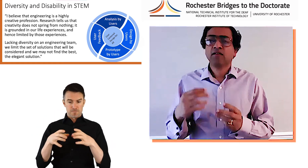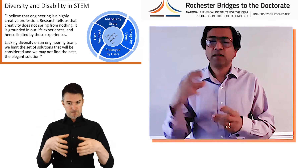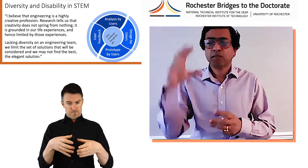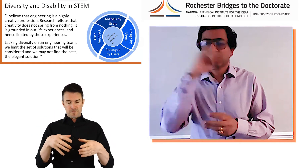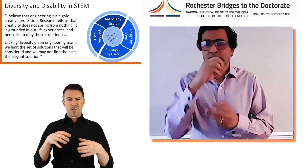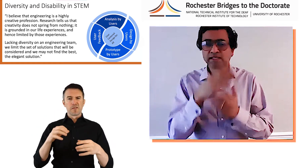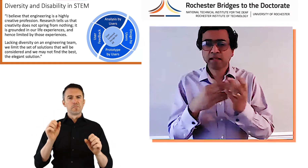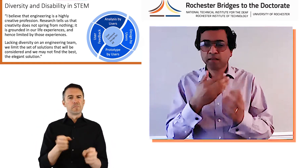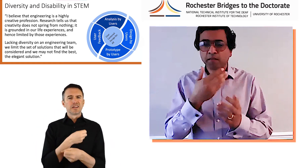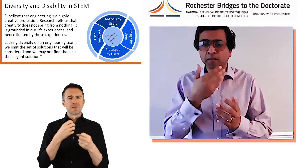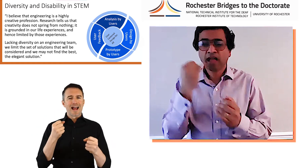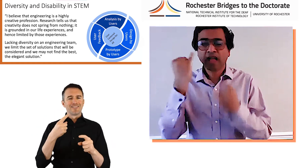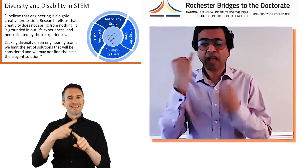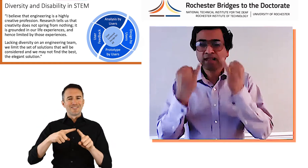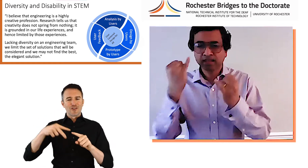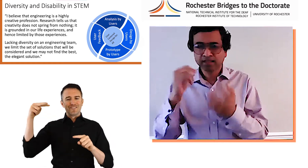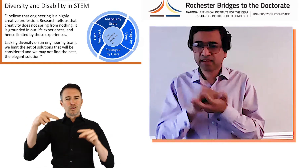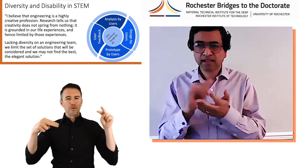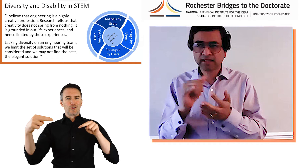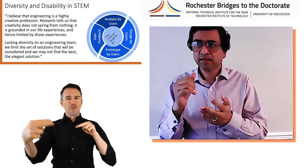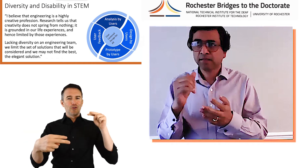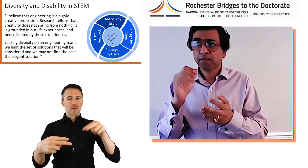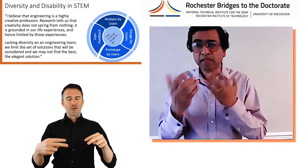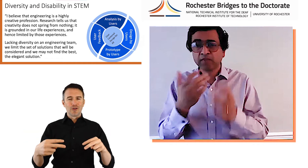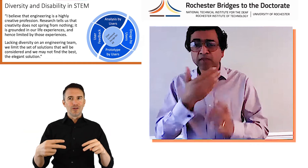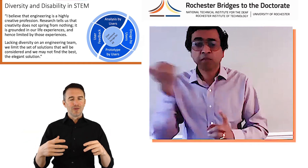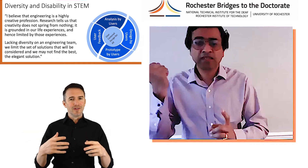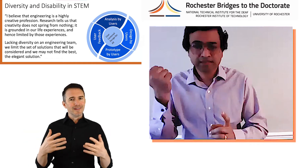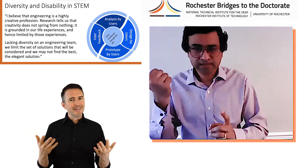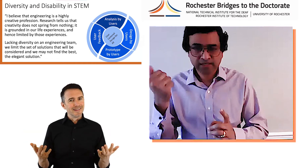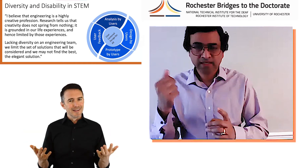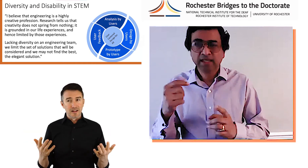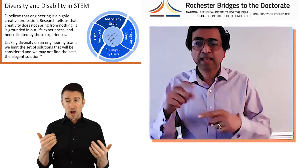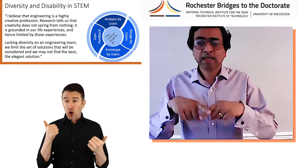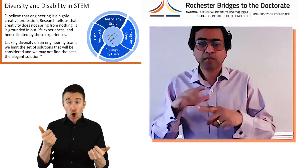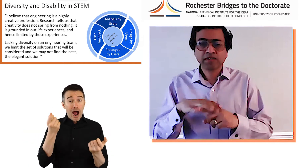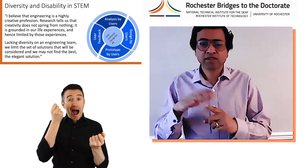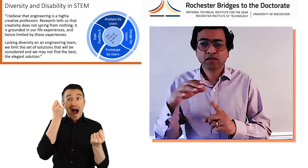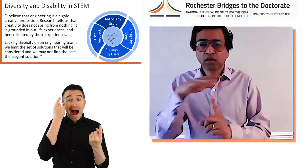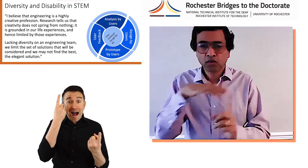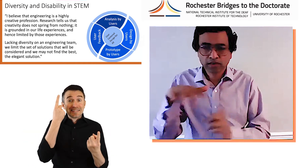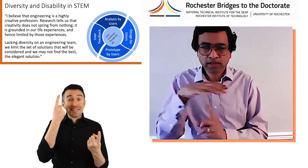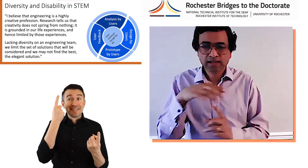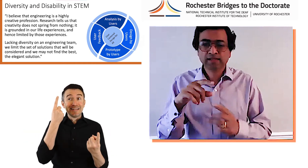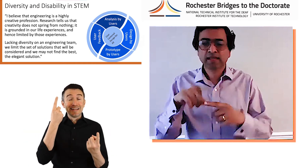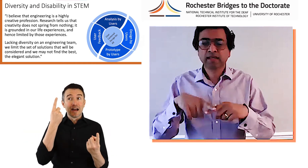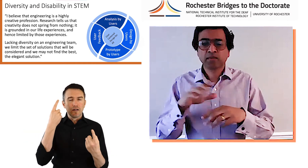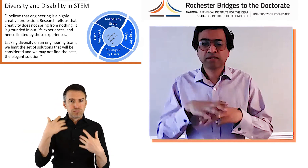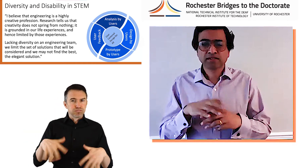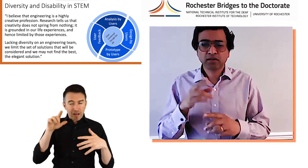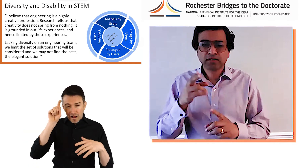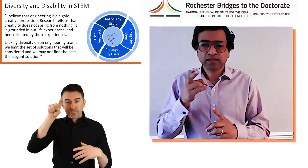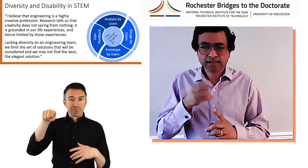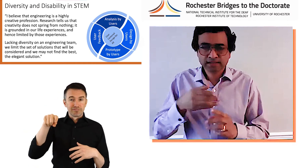then the creations that they come up with and their ideas may not be the best that they could be. Instead, if there's a diverse team